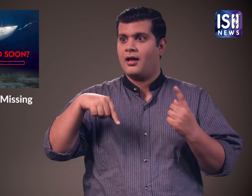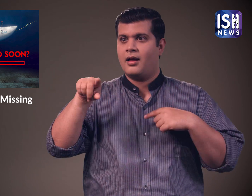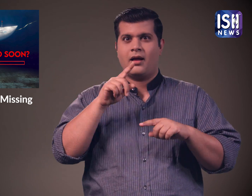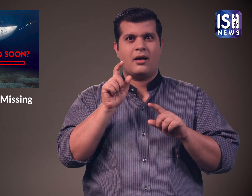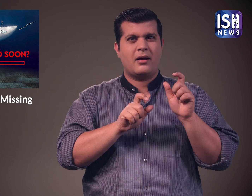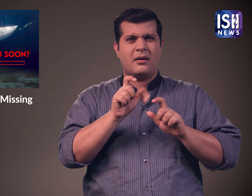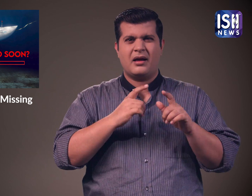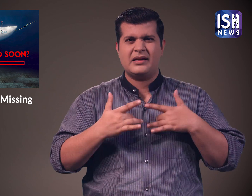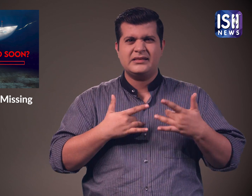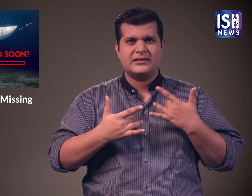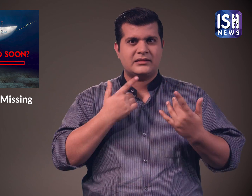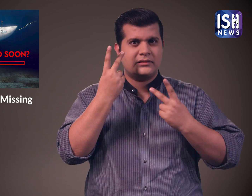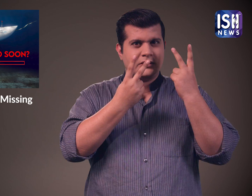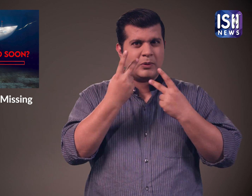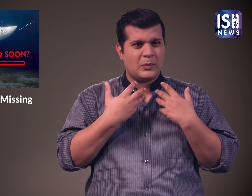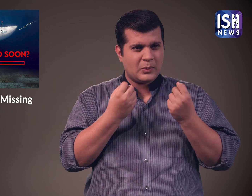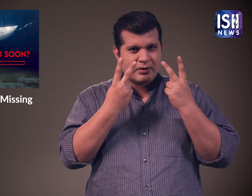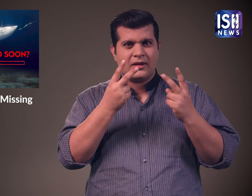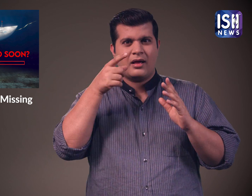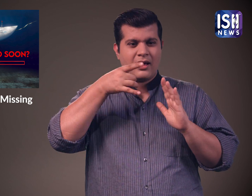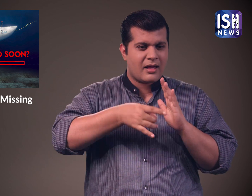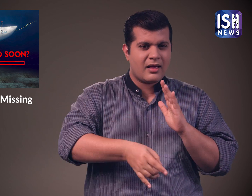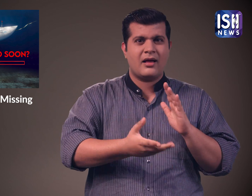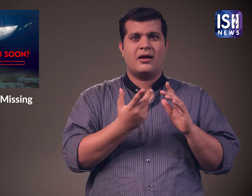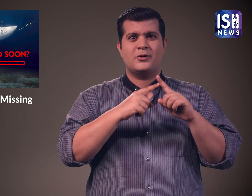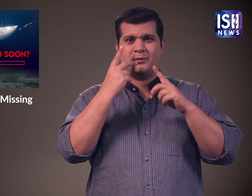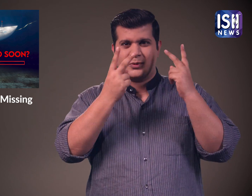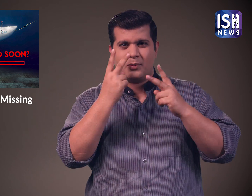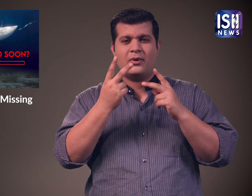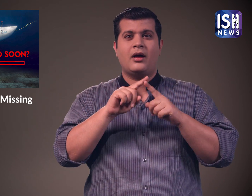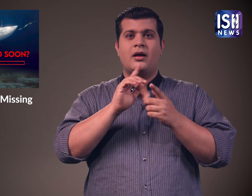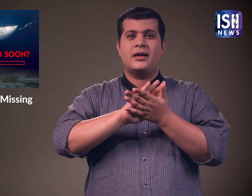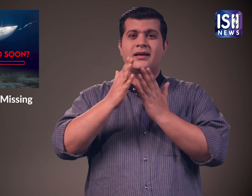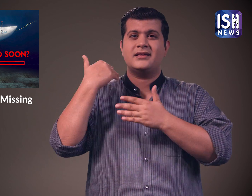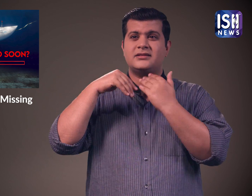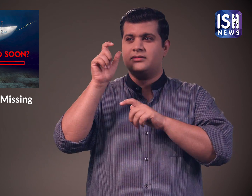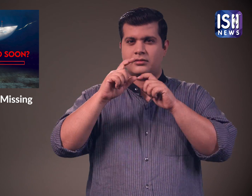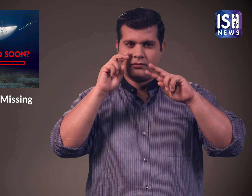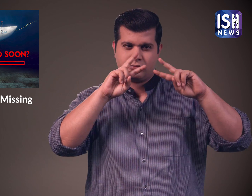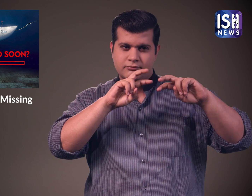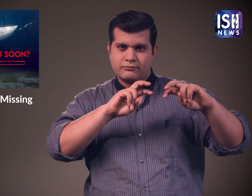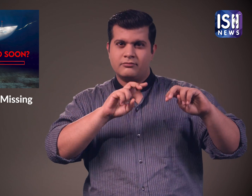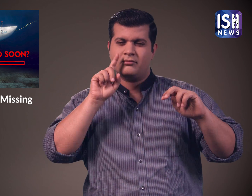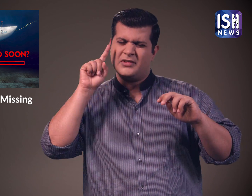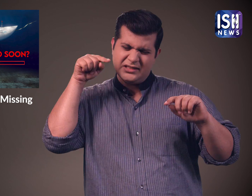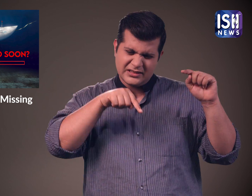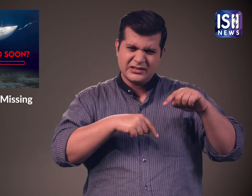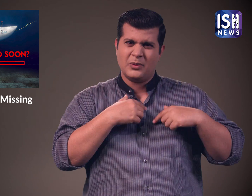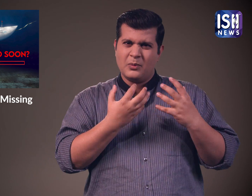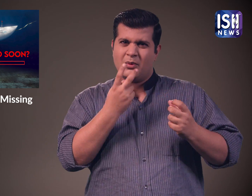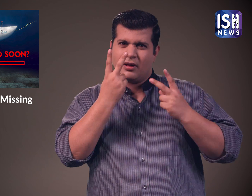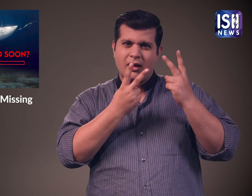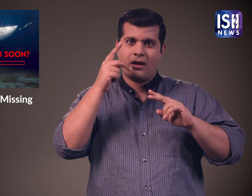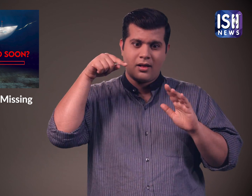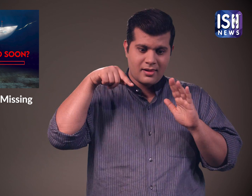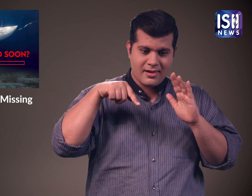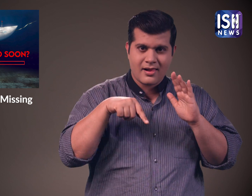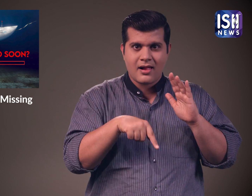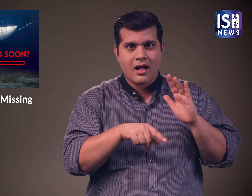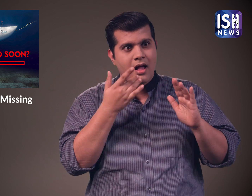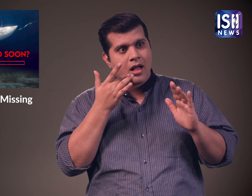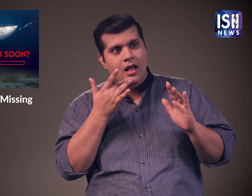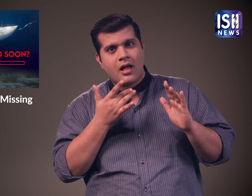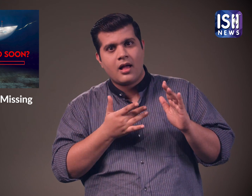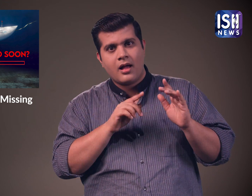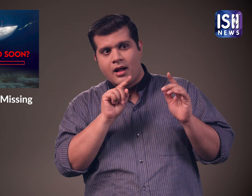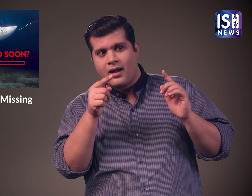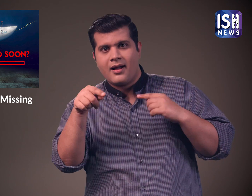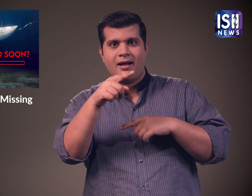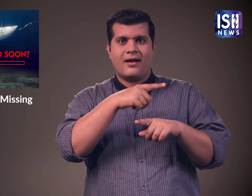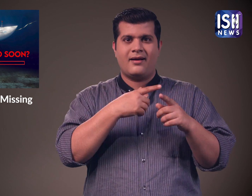Over the years, its wreckage has become a tourist spot for the rich, historians, and explorers as well.